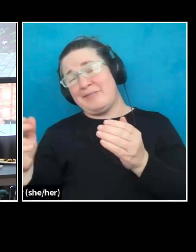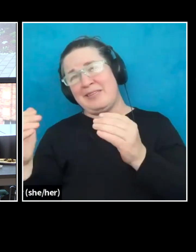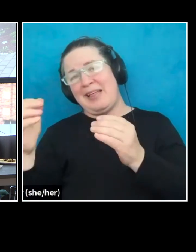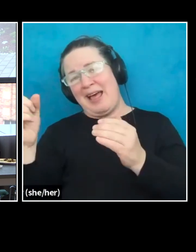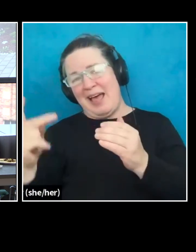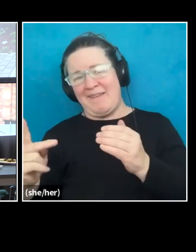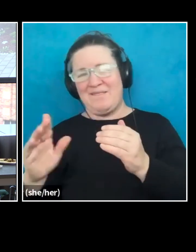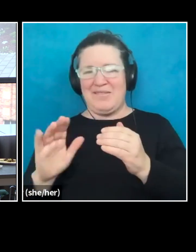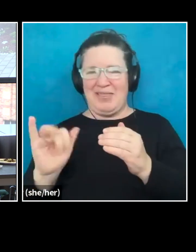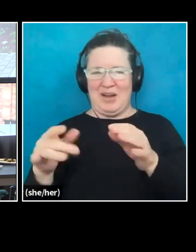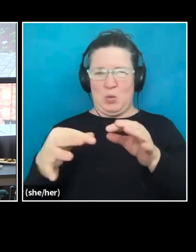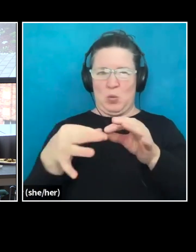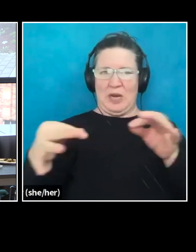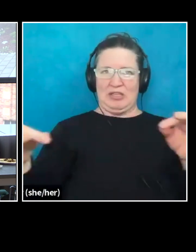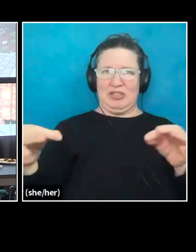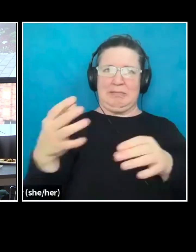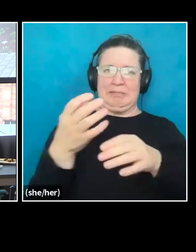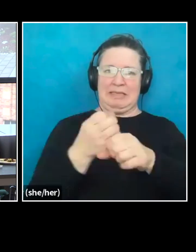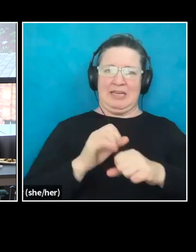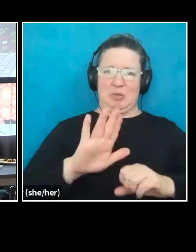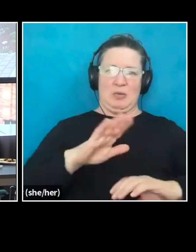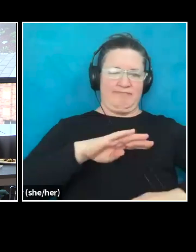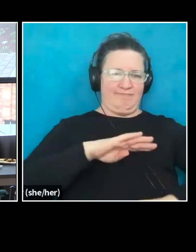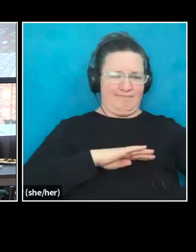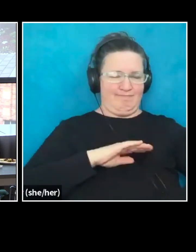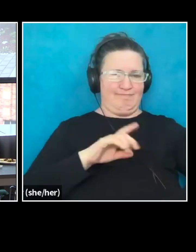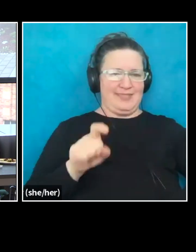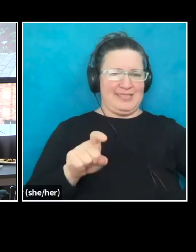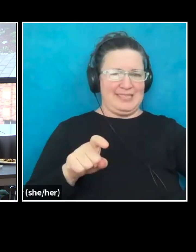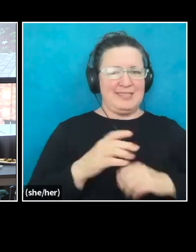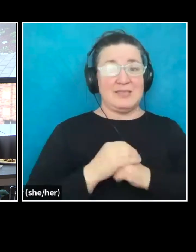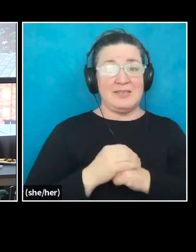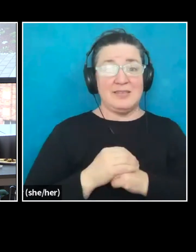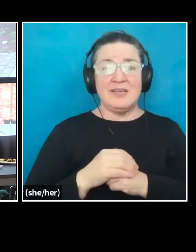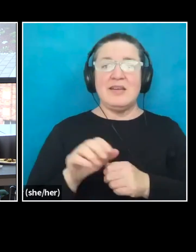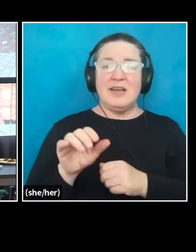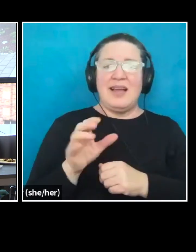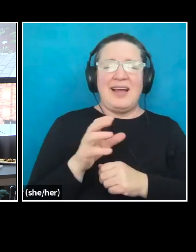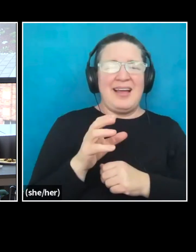um where is that thing, right? And is it close to where you can afford to live or does that service